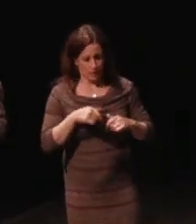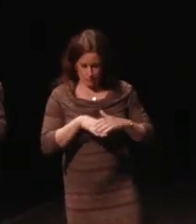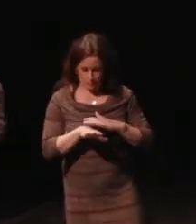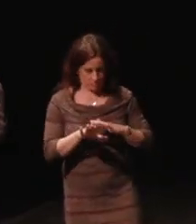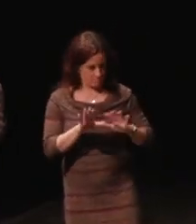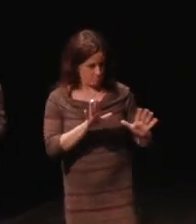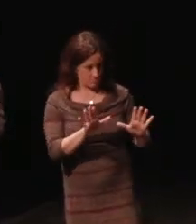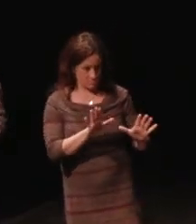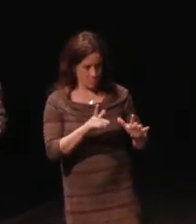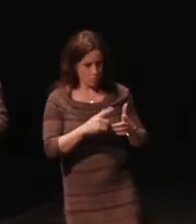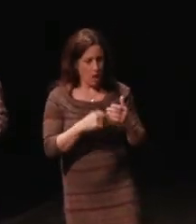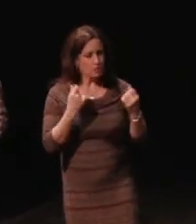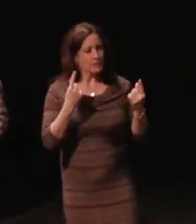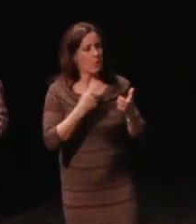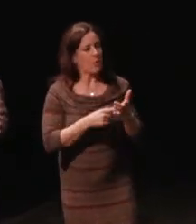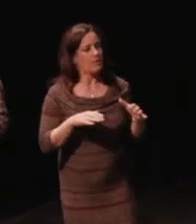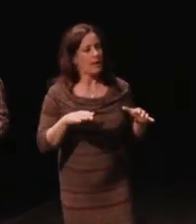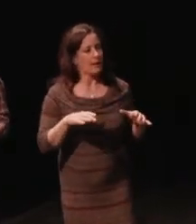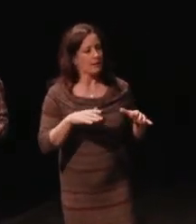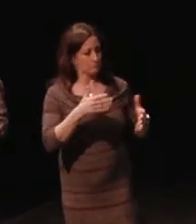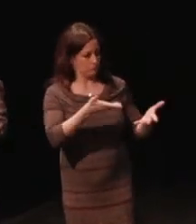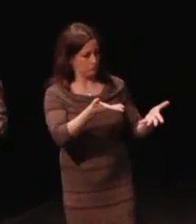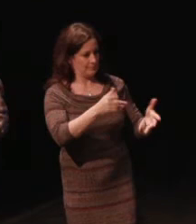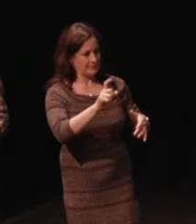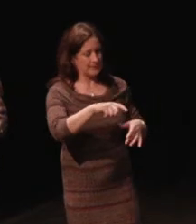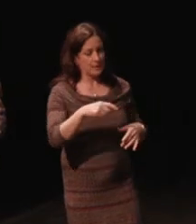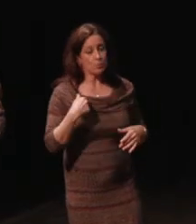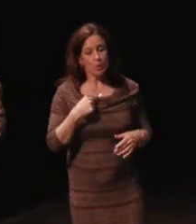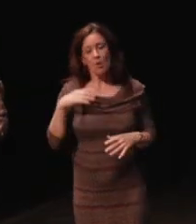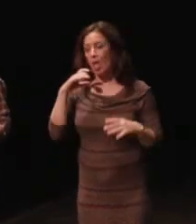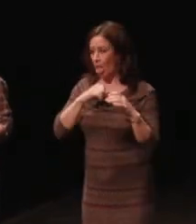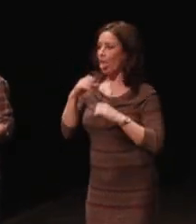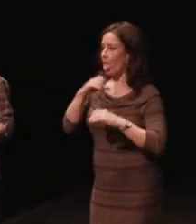they are, because we're making a lot of assumptions about what the right thing to do was,